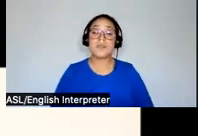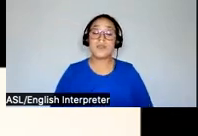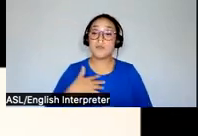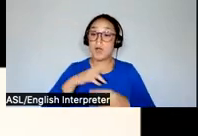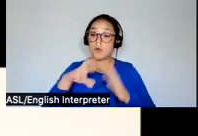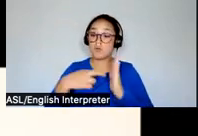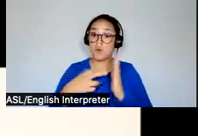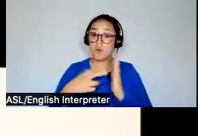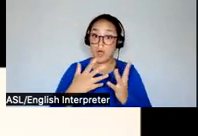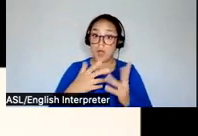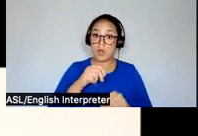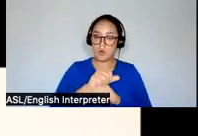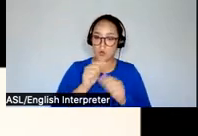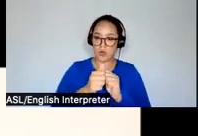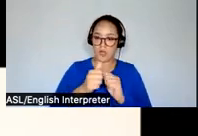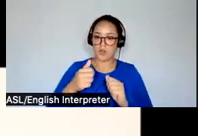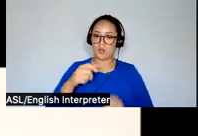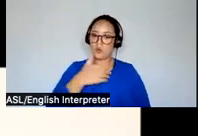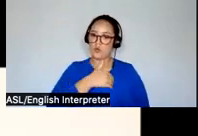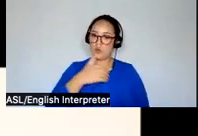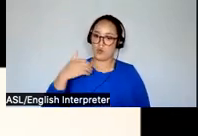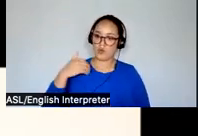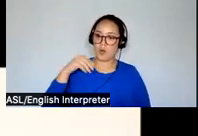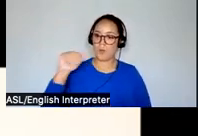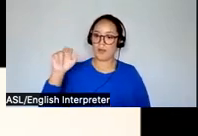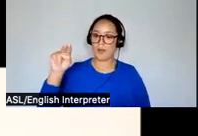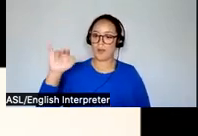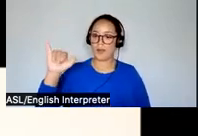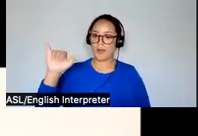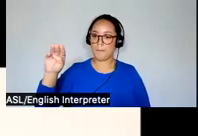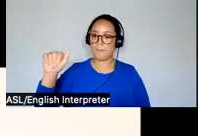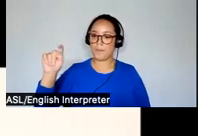I was very lucky to start last year.